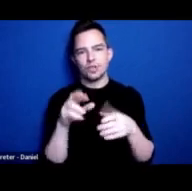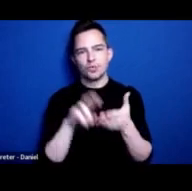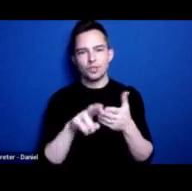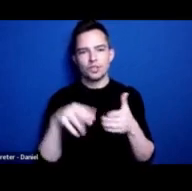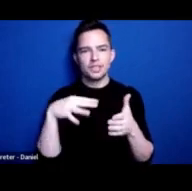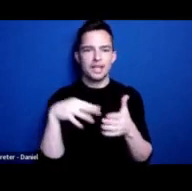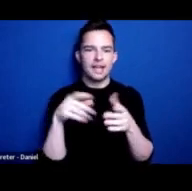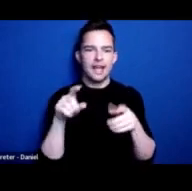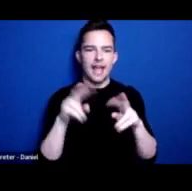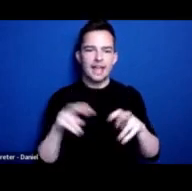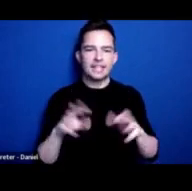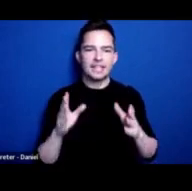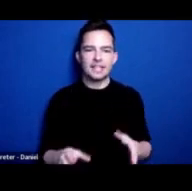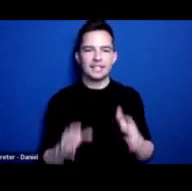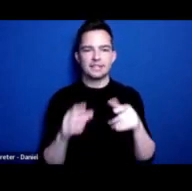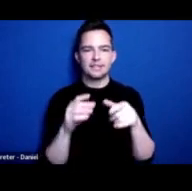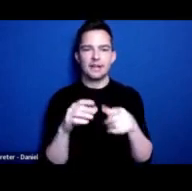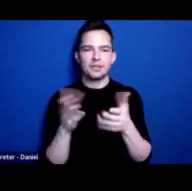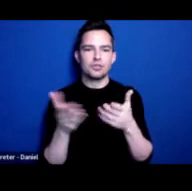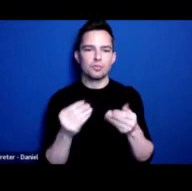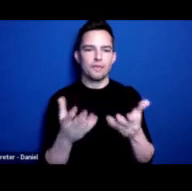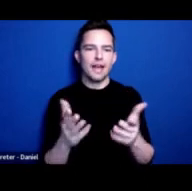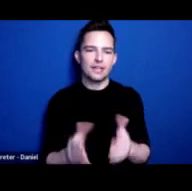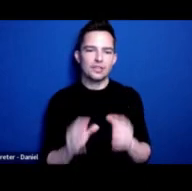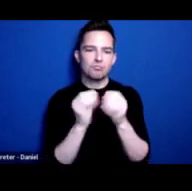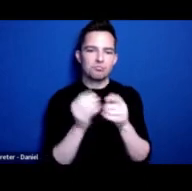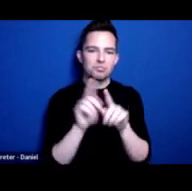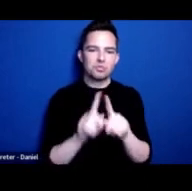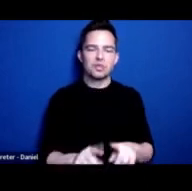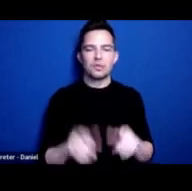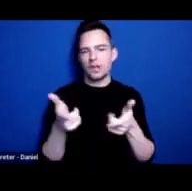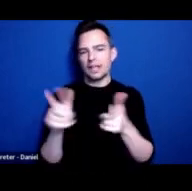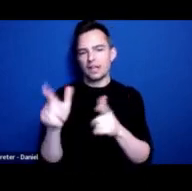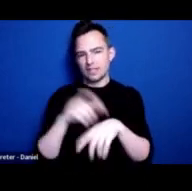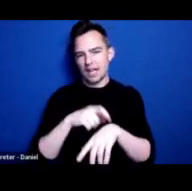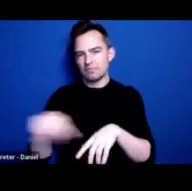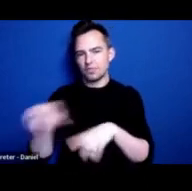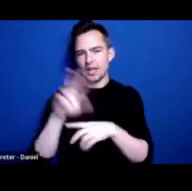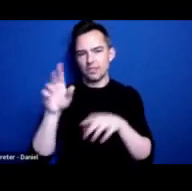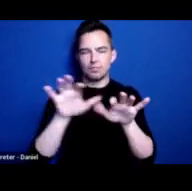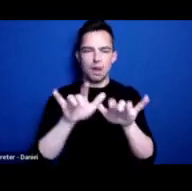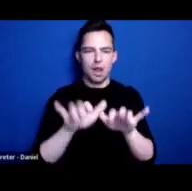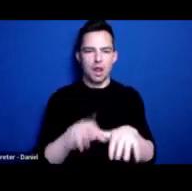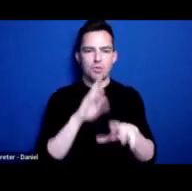service provider. We'll just give you some people some time to respond to the poll. And this